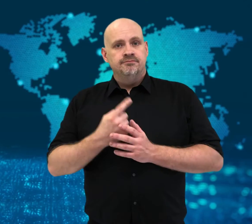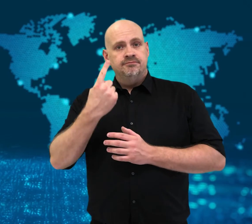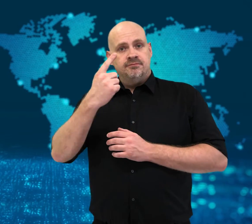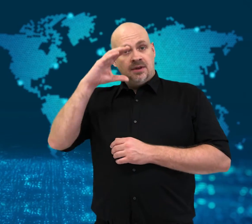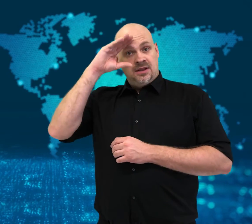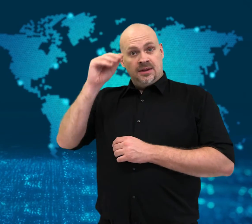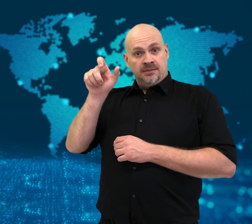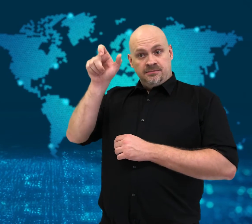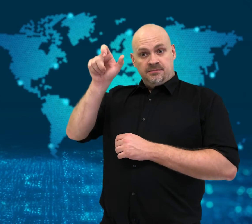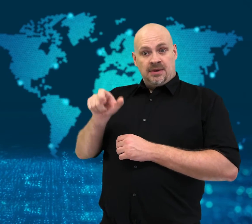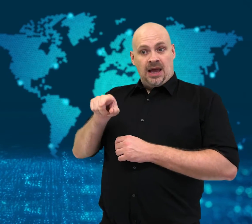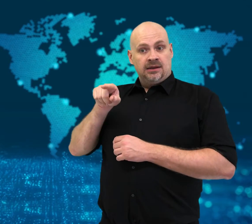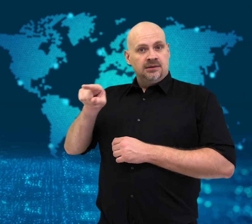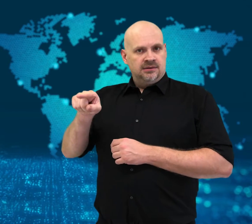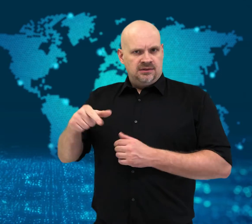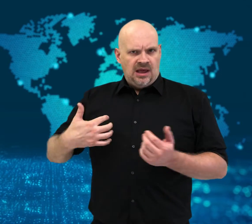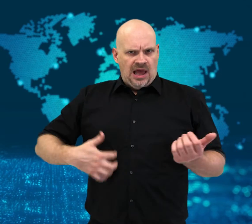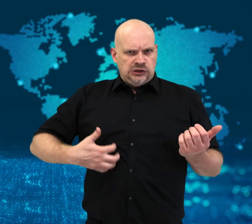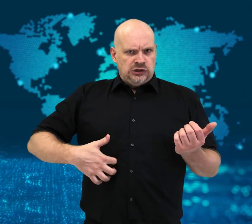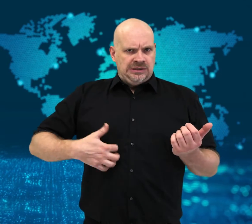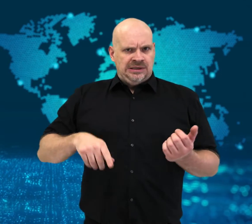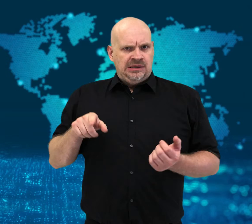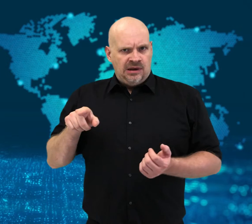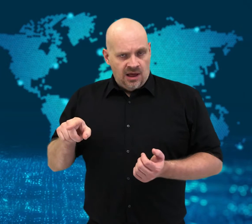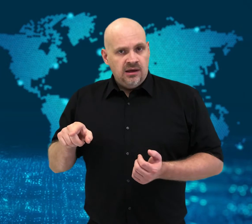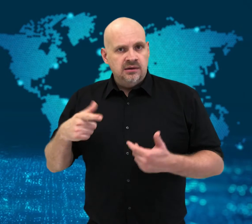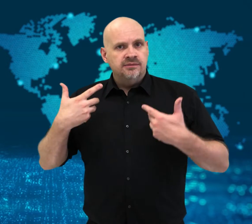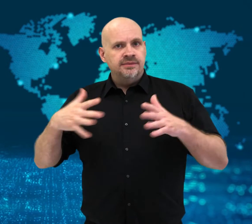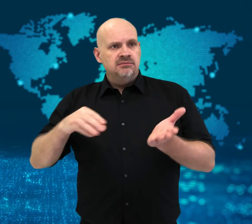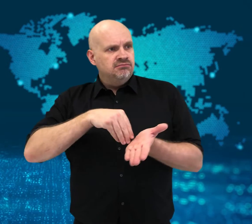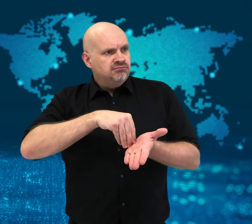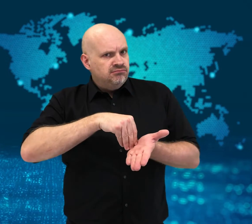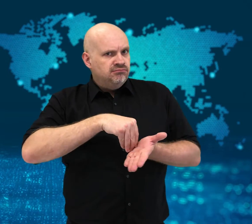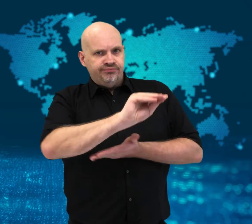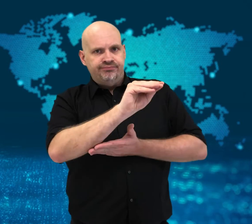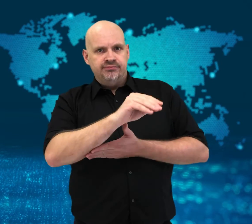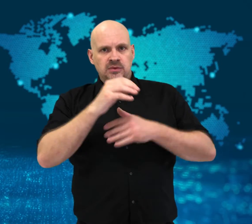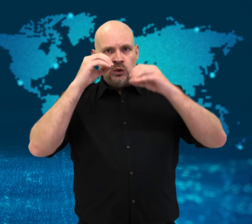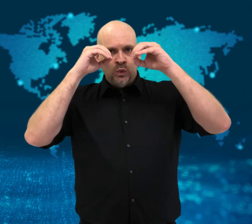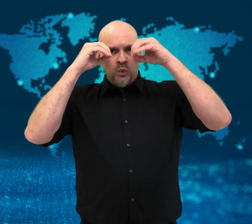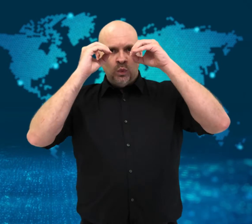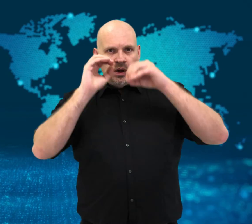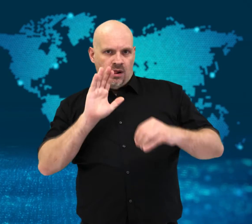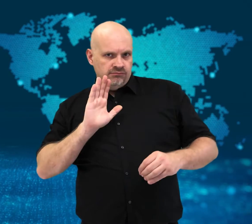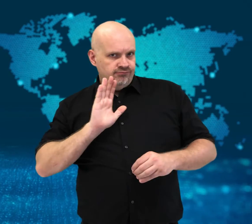[Gavin]: A man bought Google's domain name in